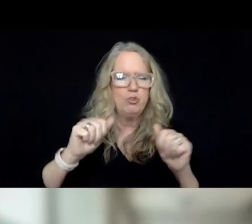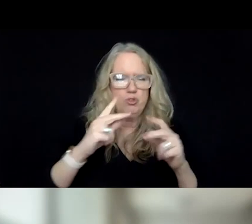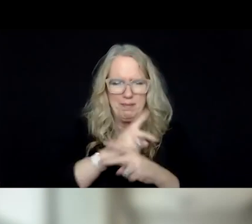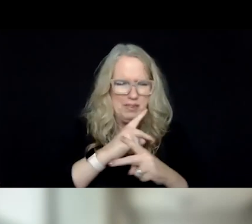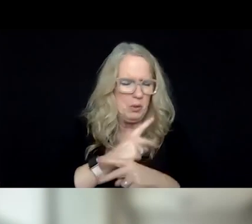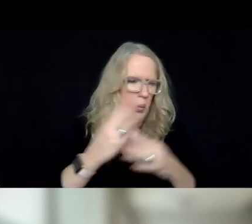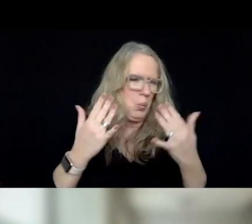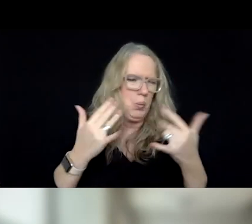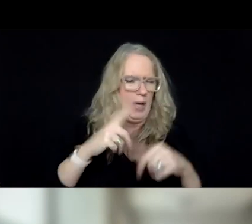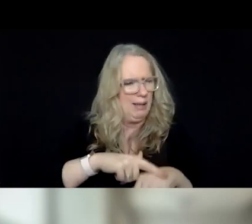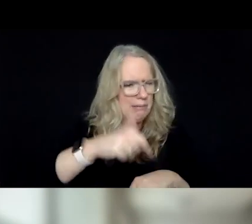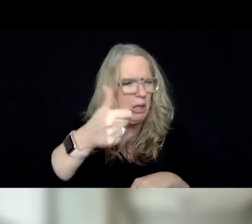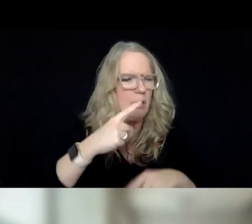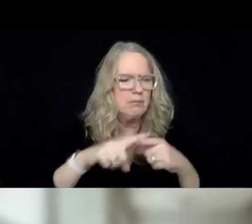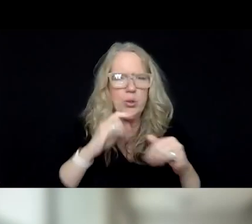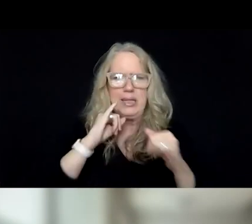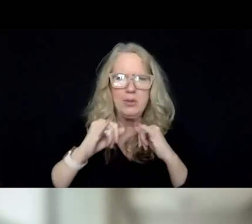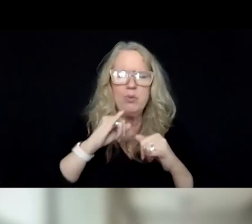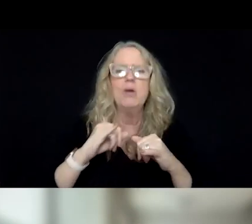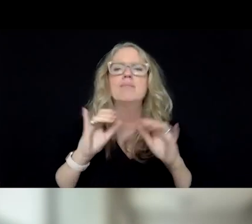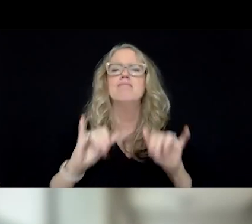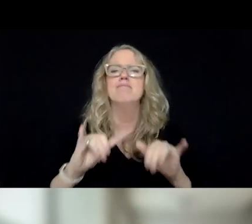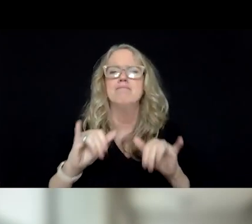THE CASE. WHAT IS WAS IS BECAUSE